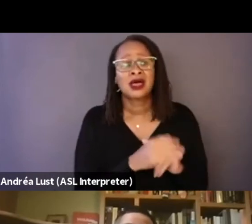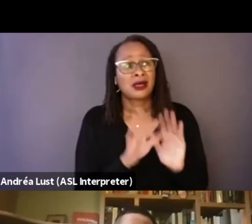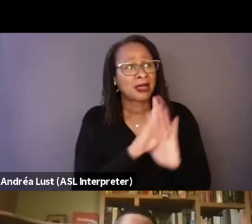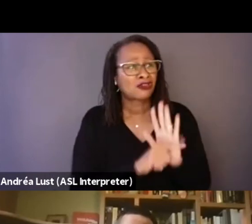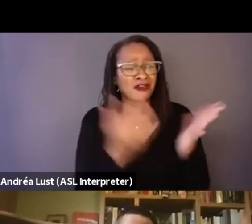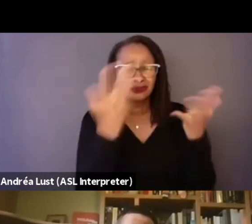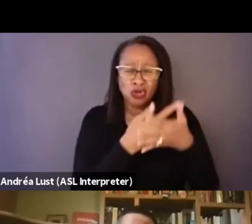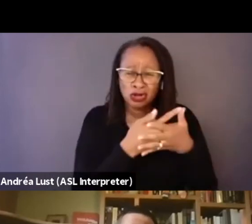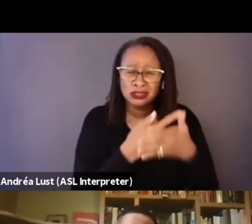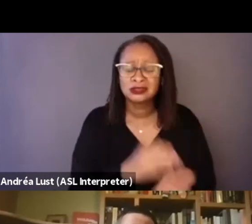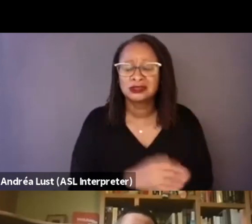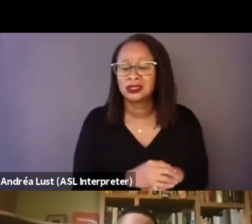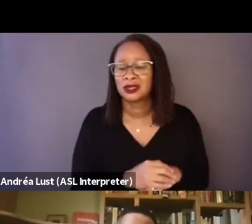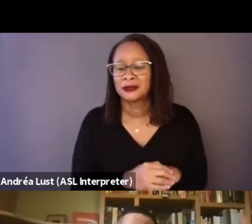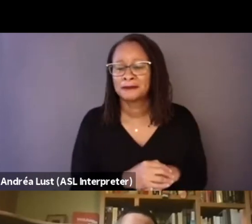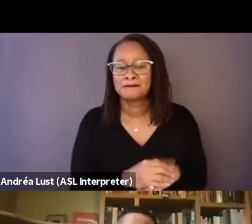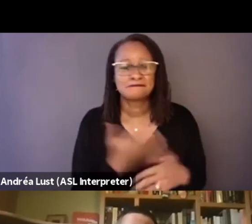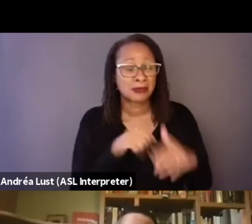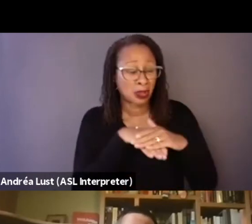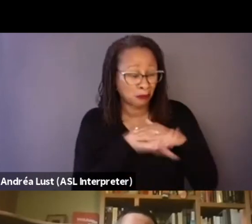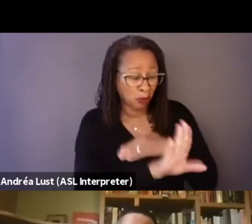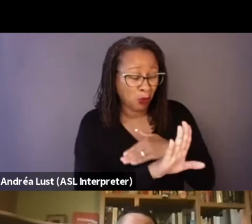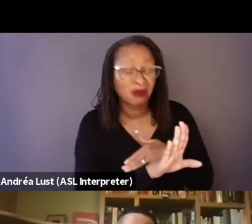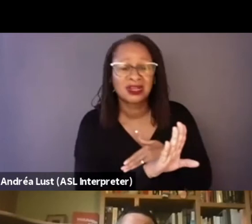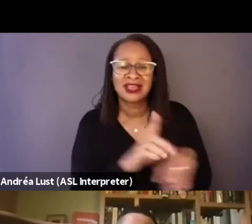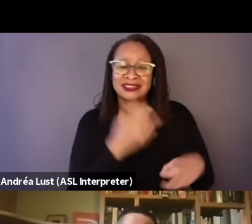maybe born in a really difficult country